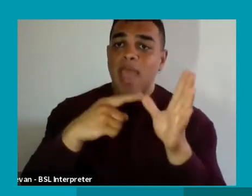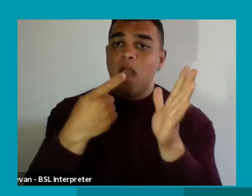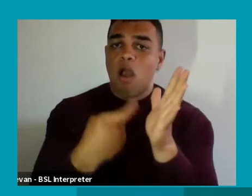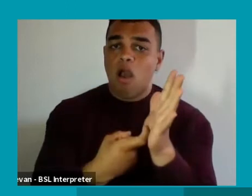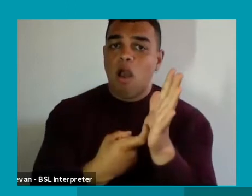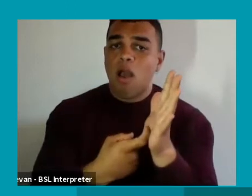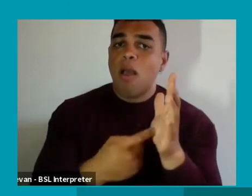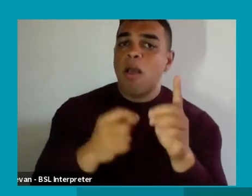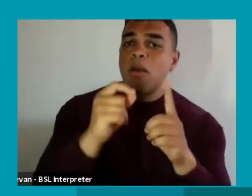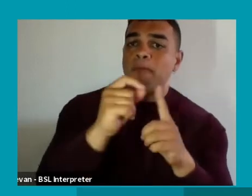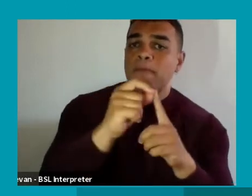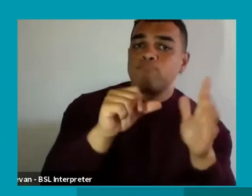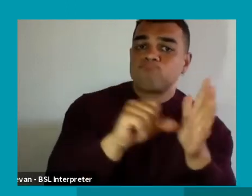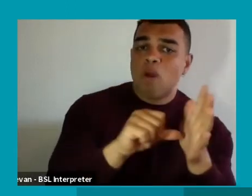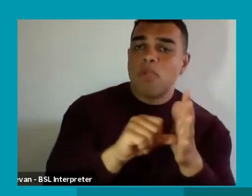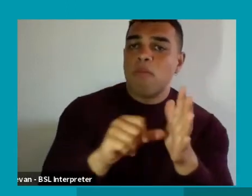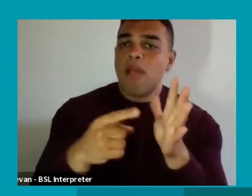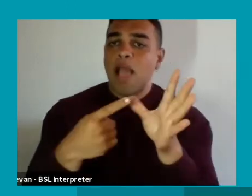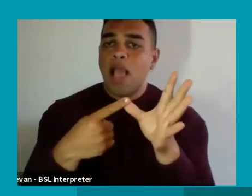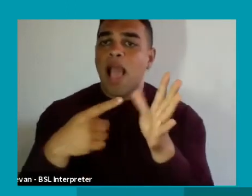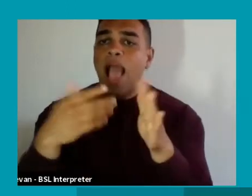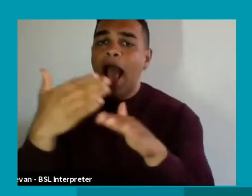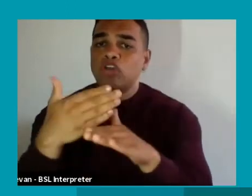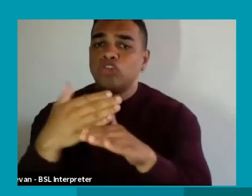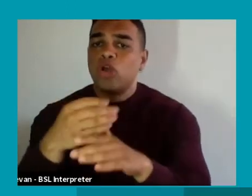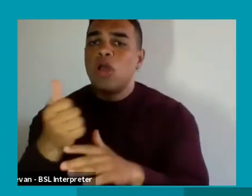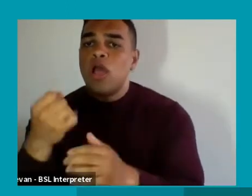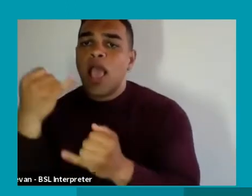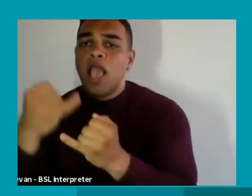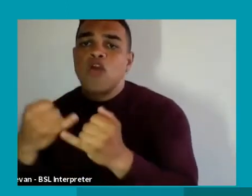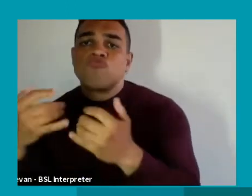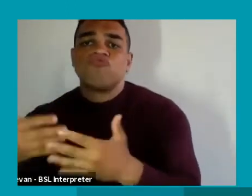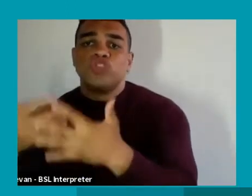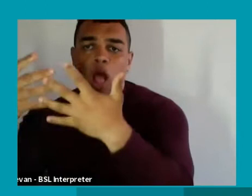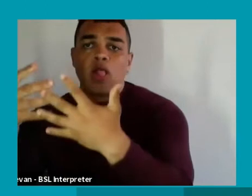From the outside. What the actual result was, whereas quantitative stuff is very